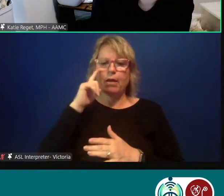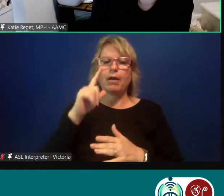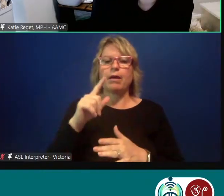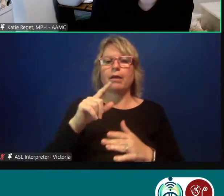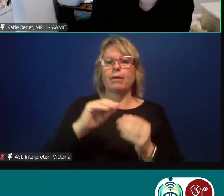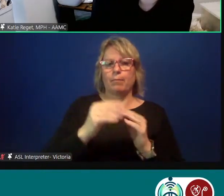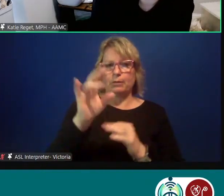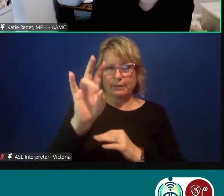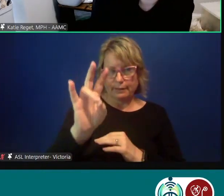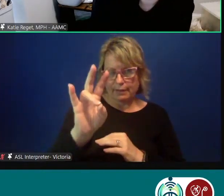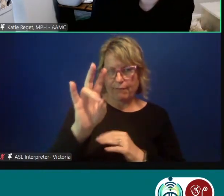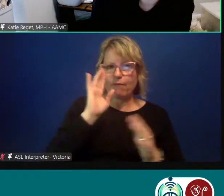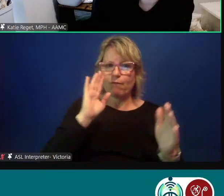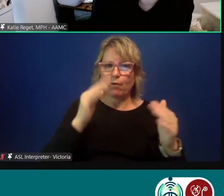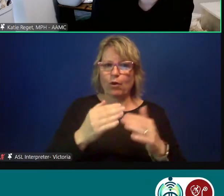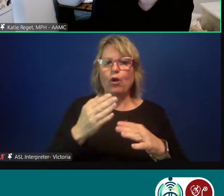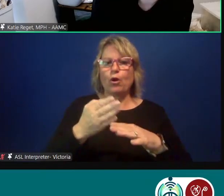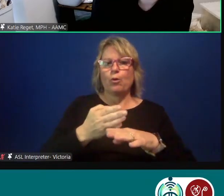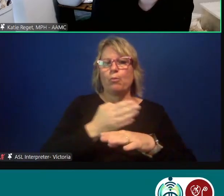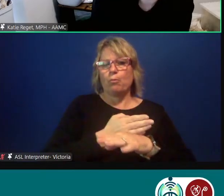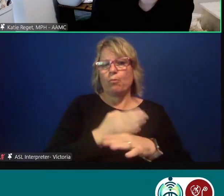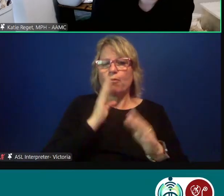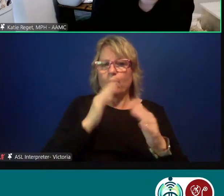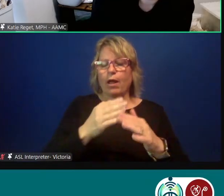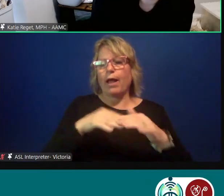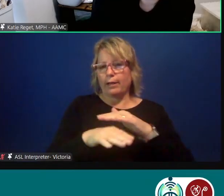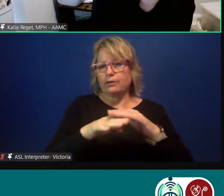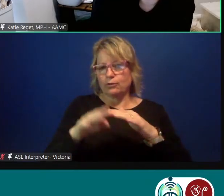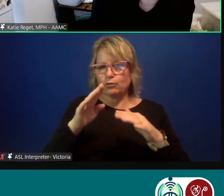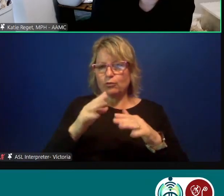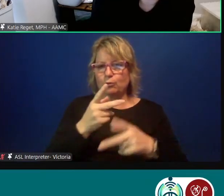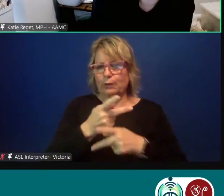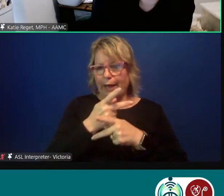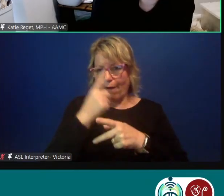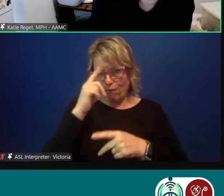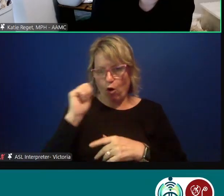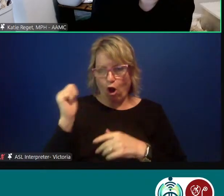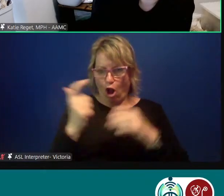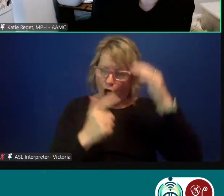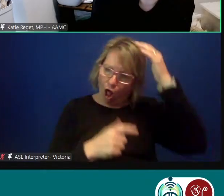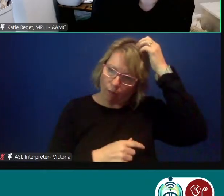which is focused on improving access to care for all. In the last year, the AAMC has grown